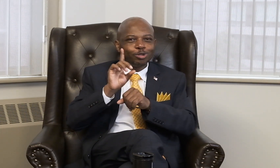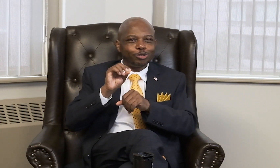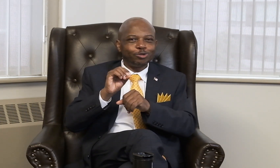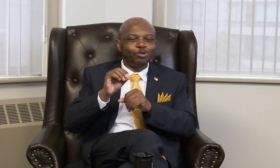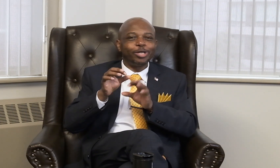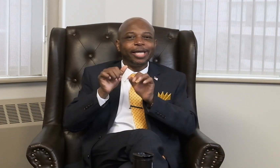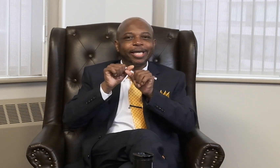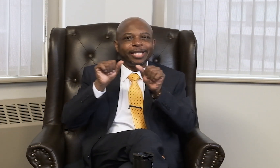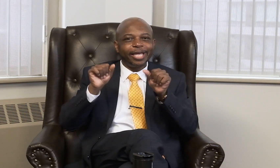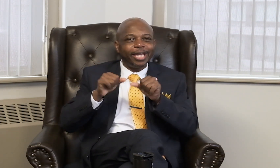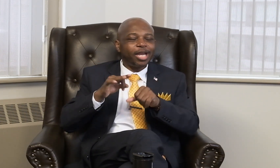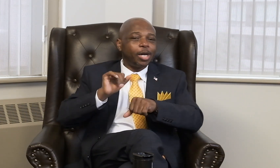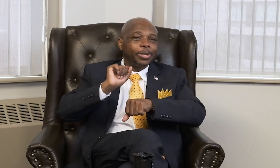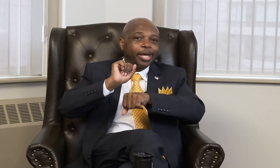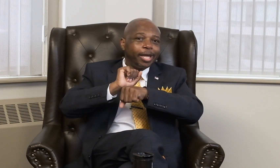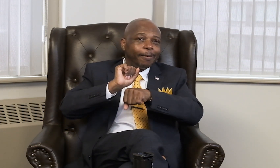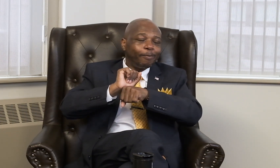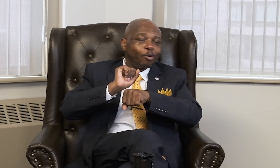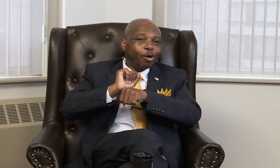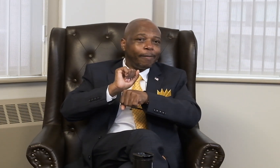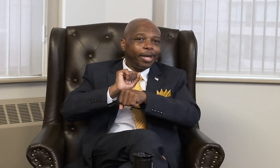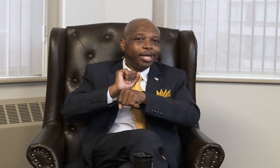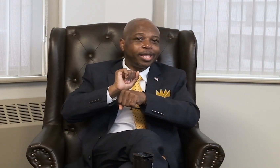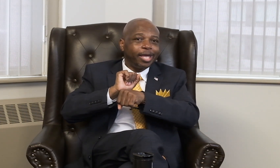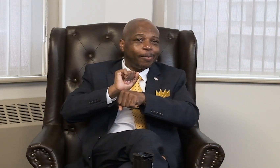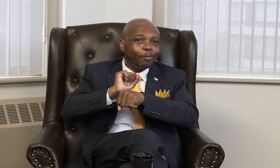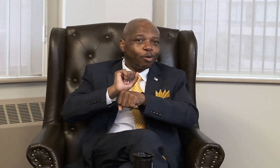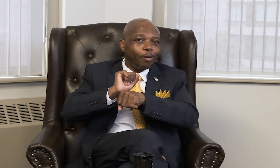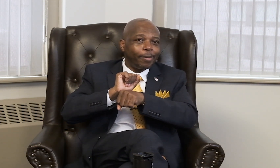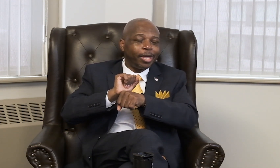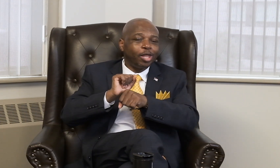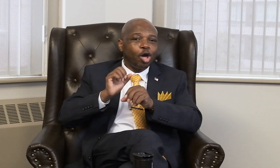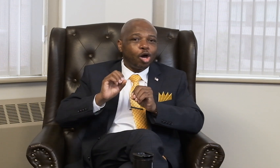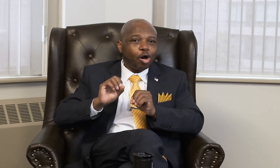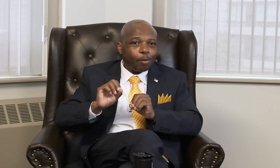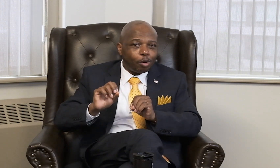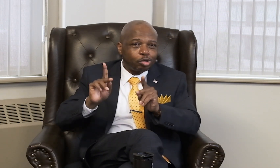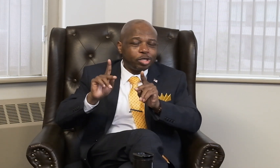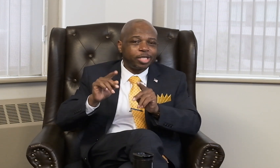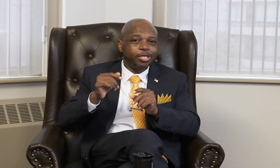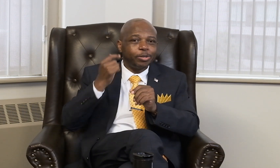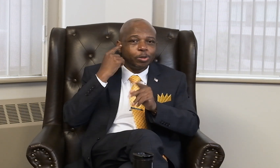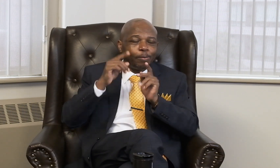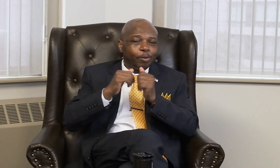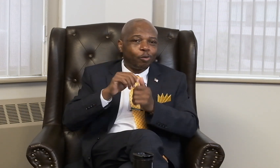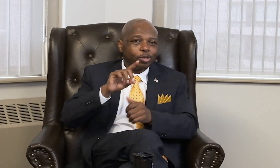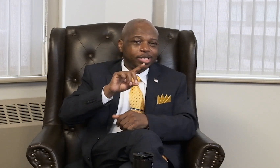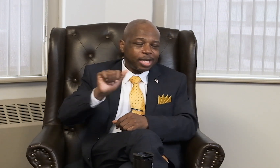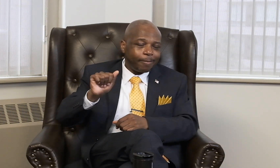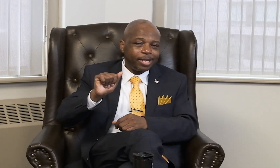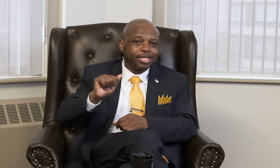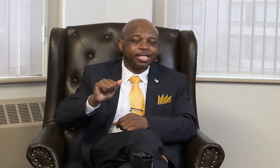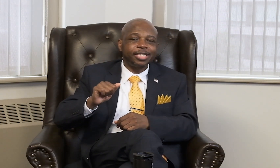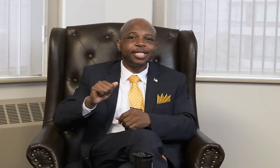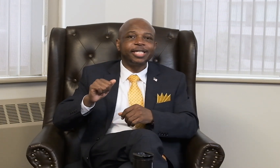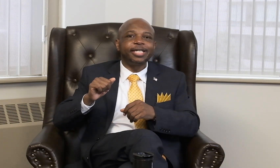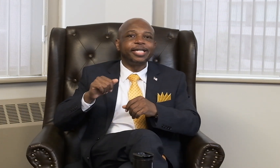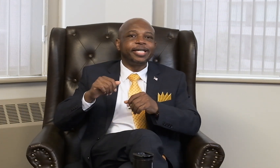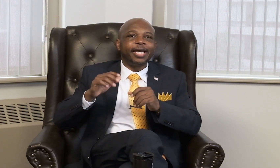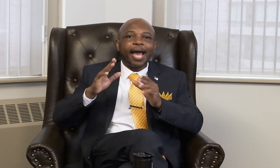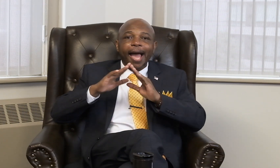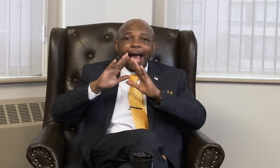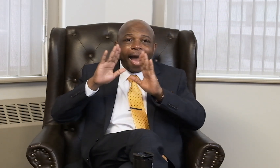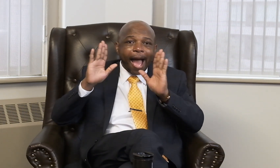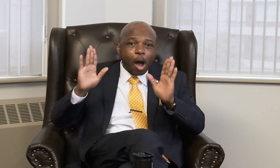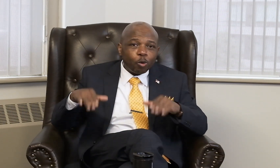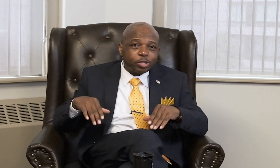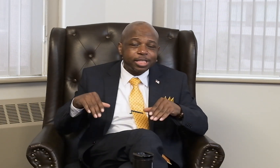to do in these areas. For instance, employment opportunities for individuals with disabilities,